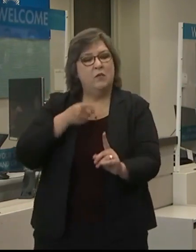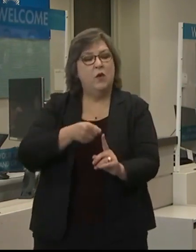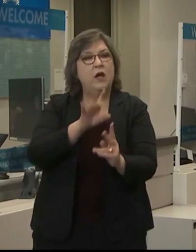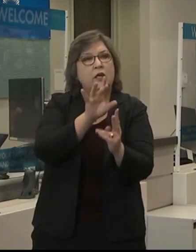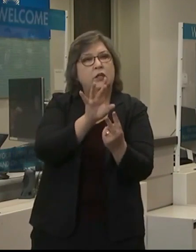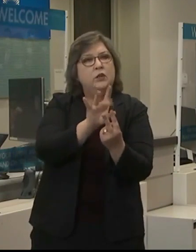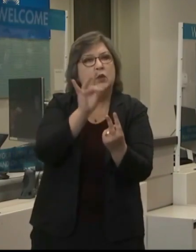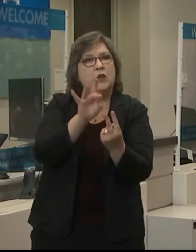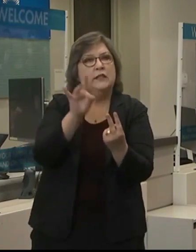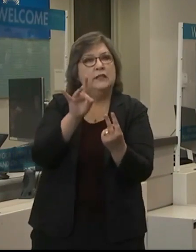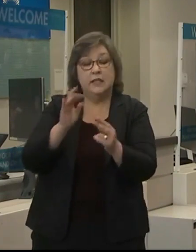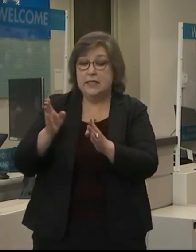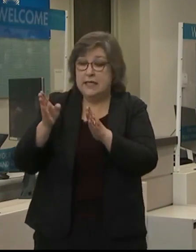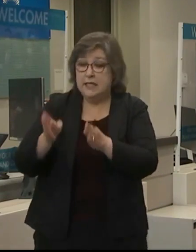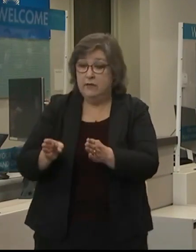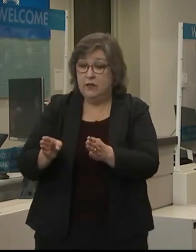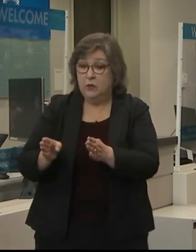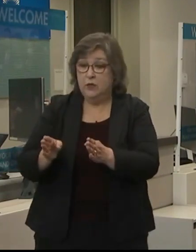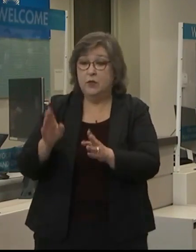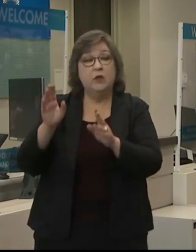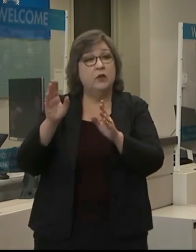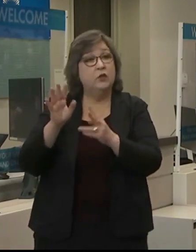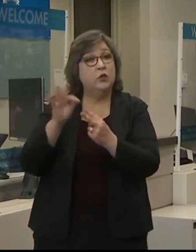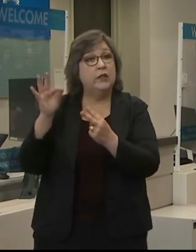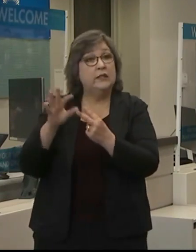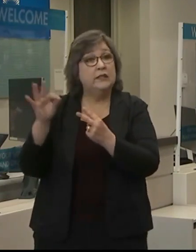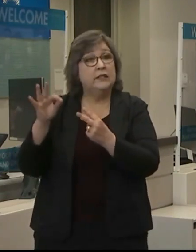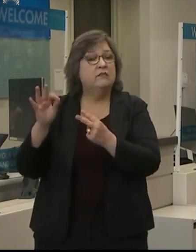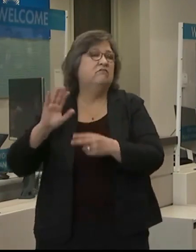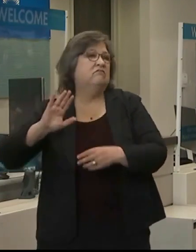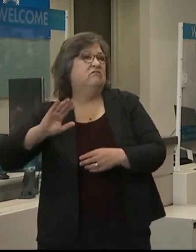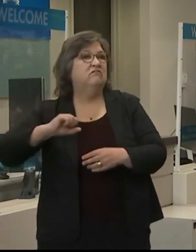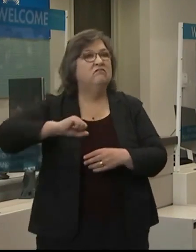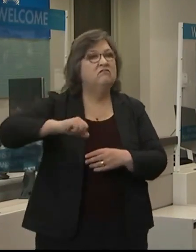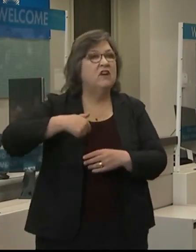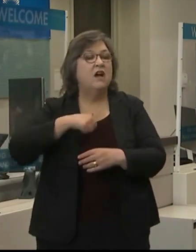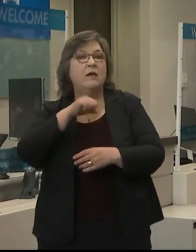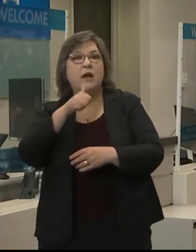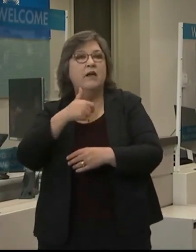choice not to get vaccinated is now impacting the rest of us and in